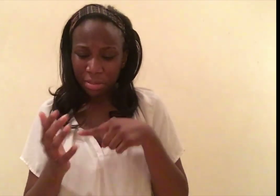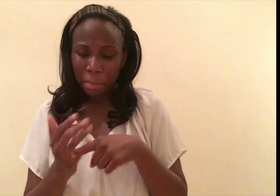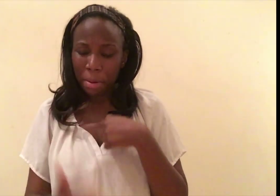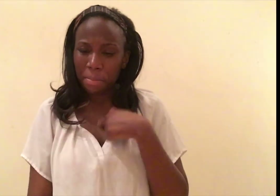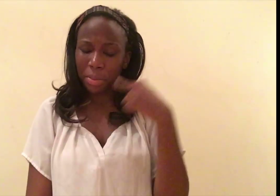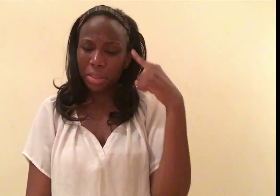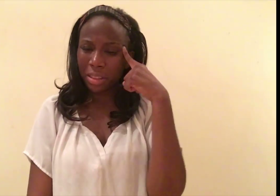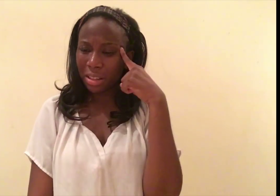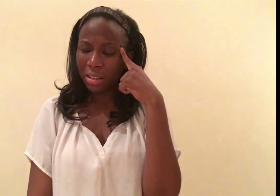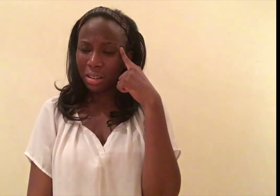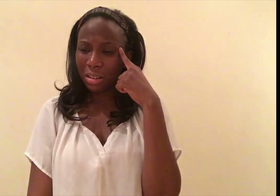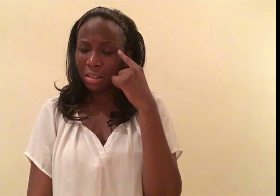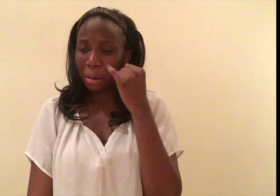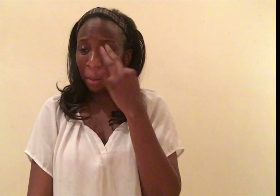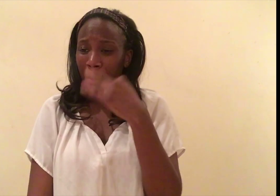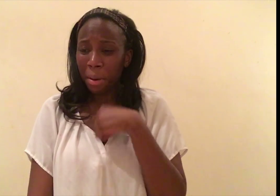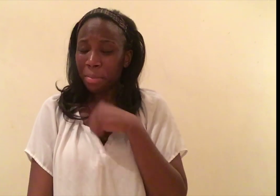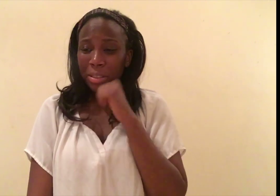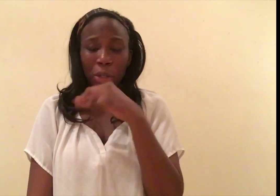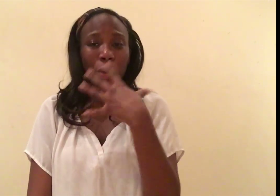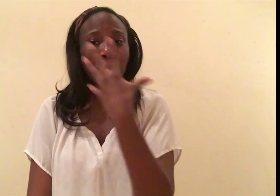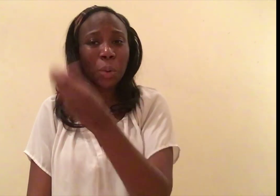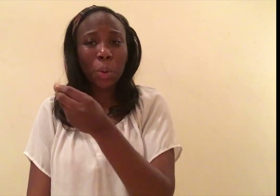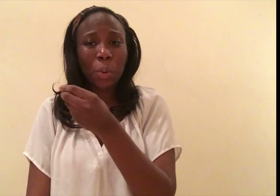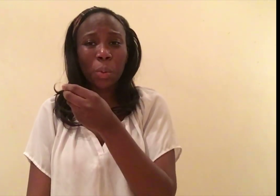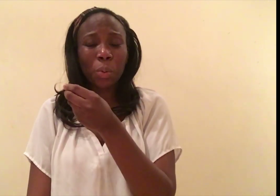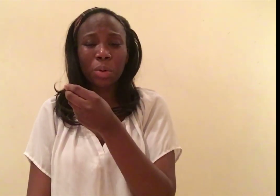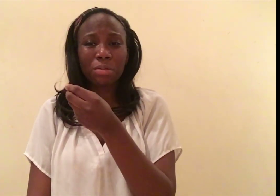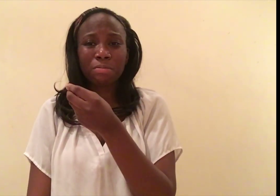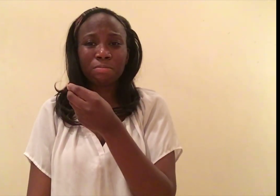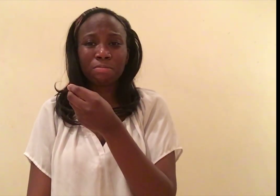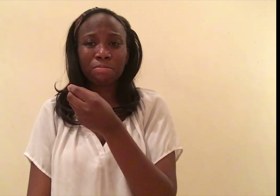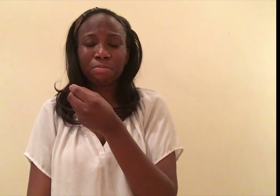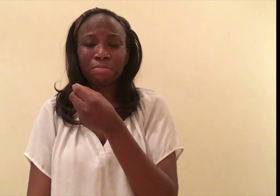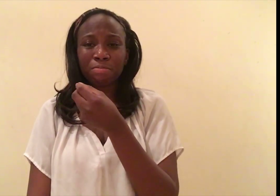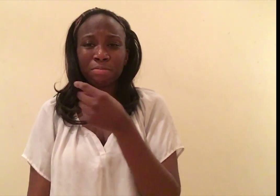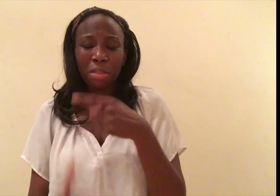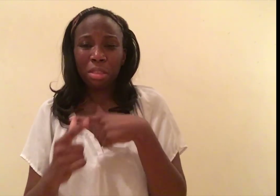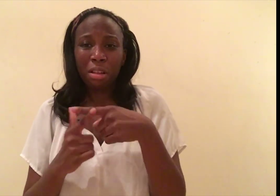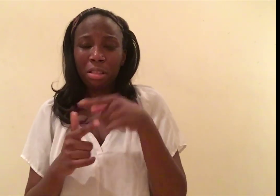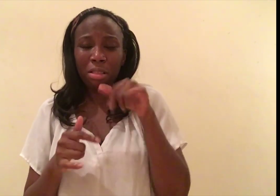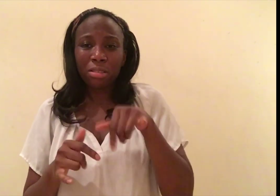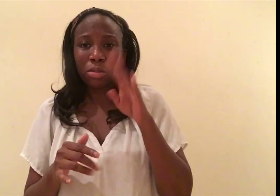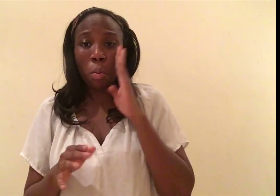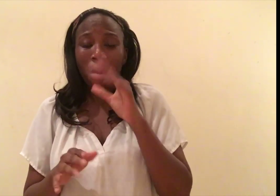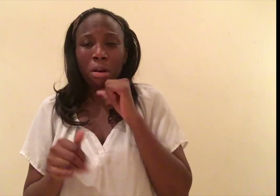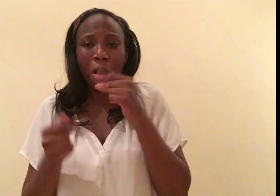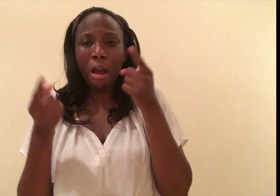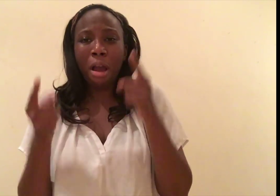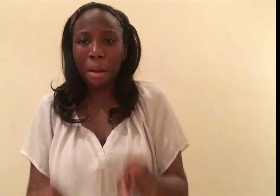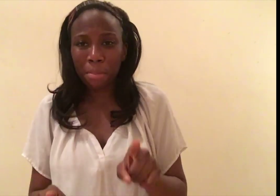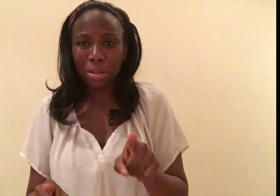Sometimes I think, if I hadn’t gone, then this never would’ve happened.